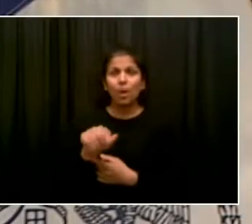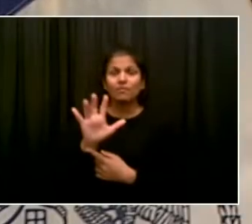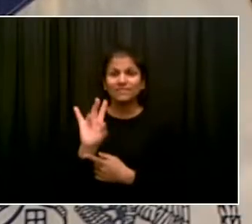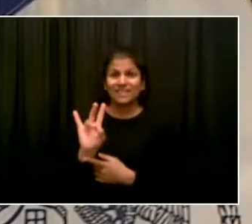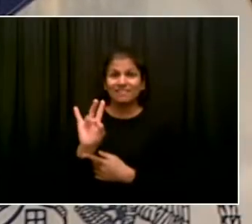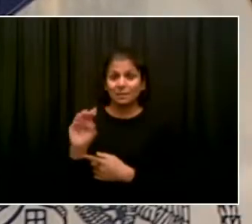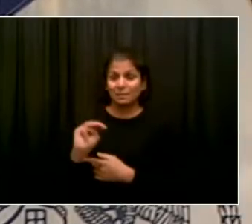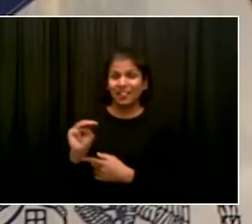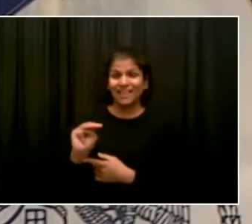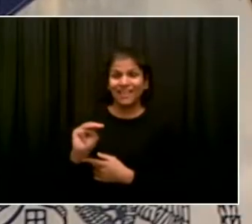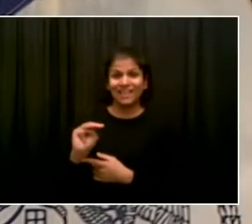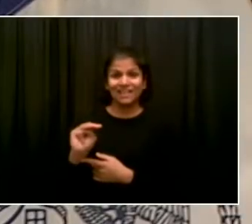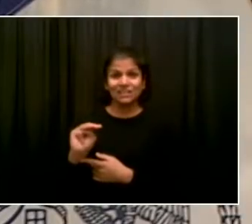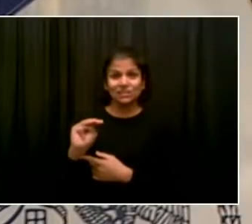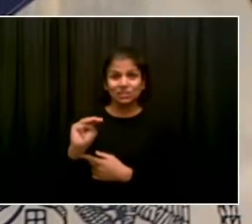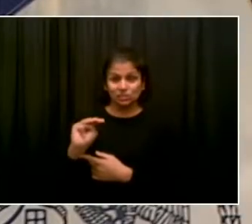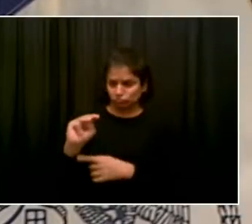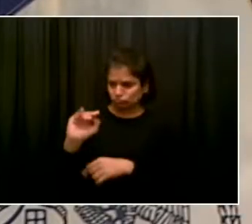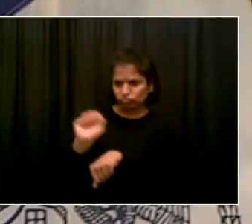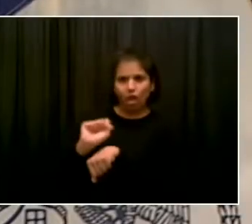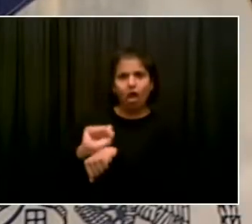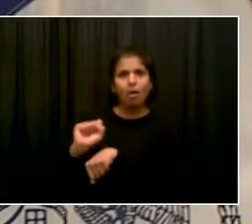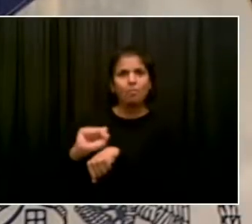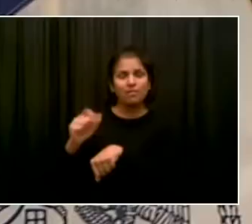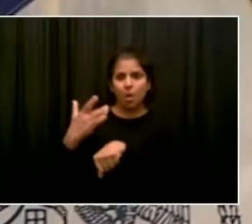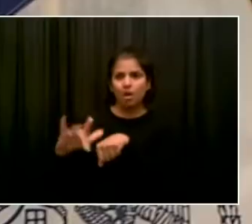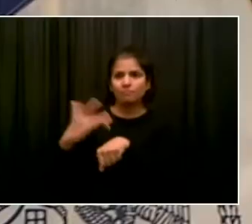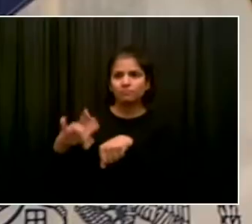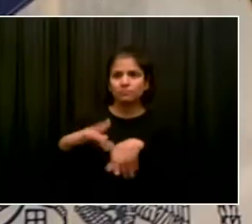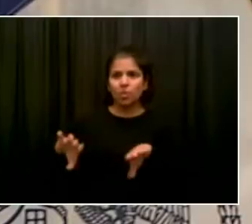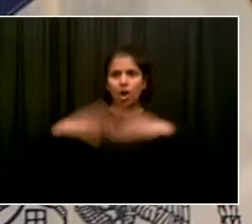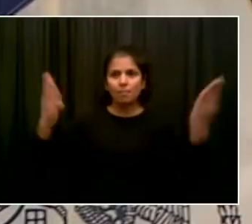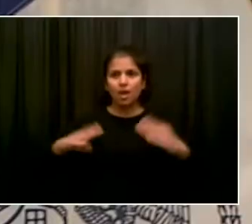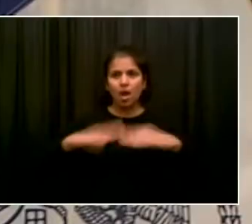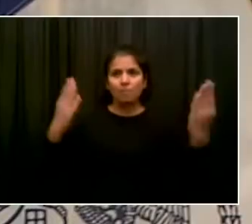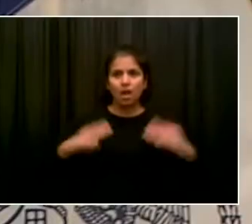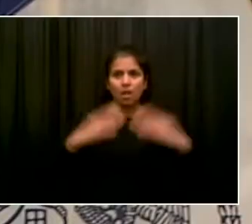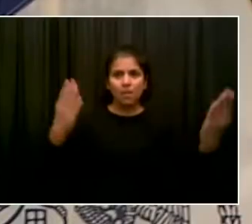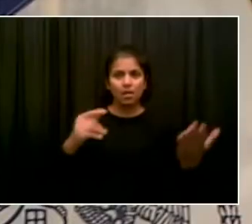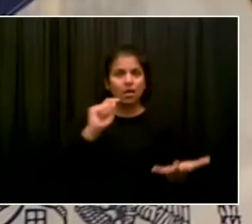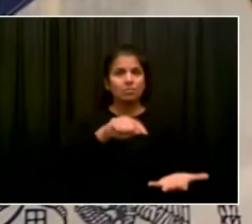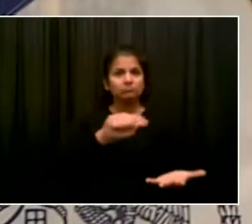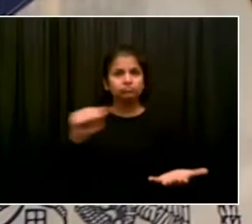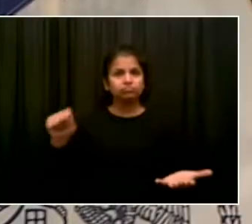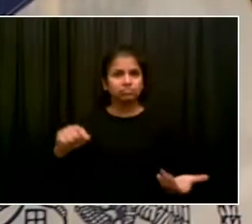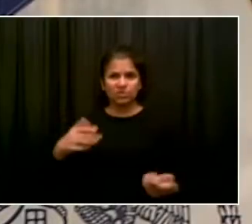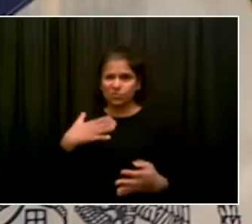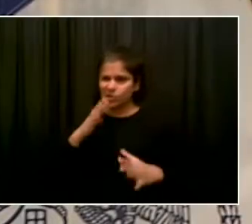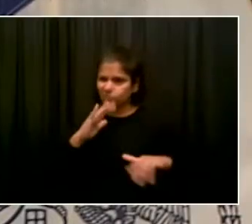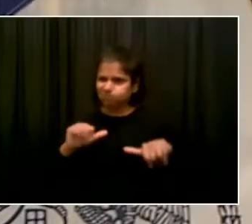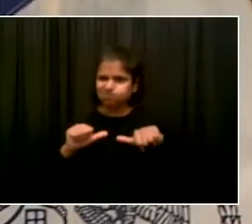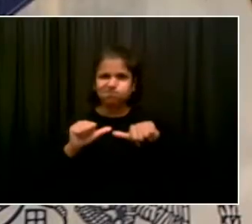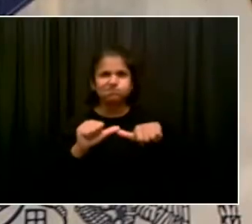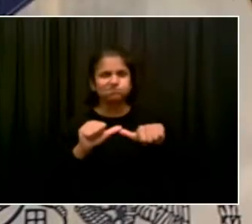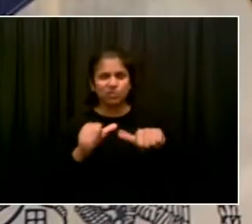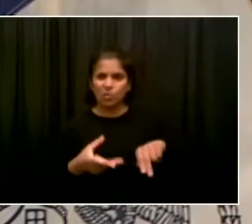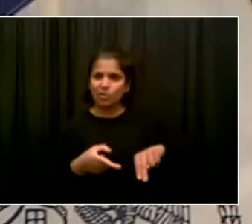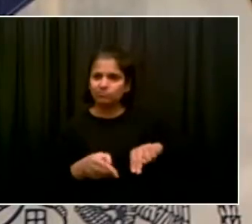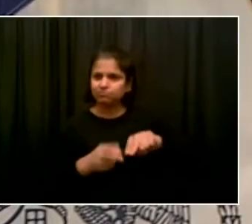PANDEMIC WE HAD ALL TIME HIGH, 4.7 MILLION JOBS, THEY PROJECT WE